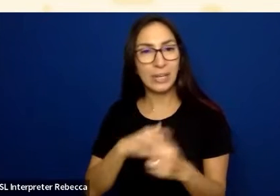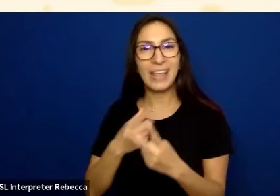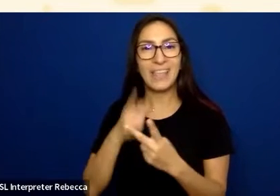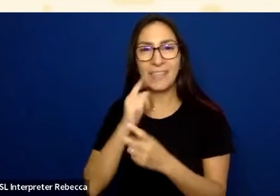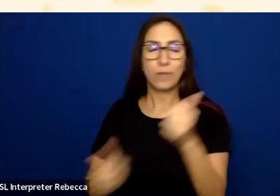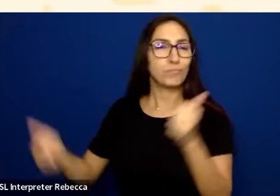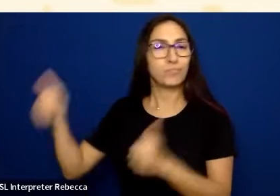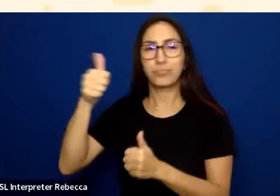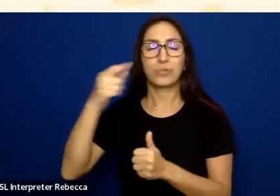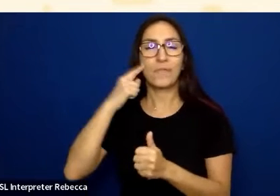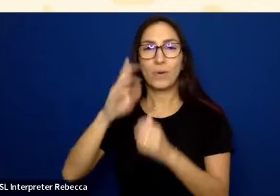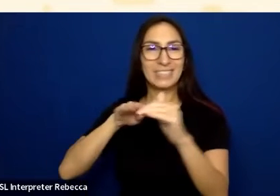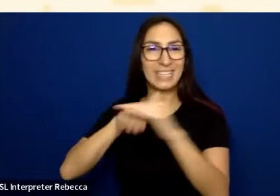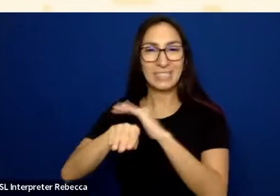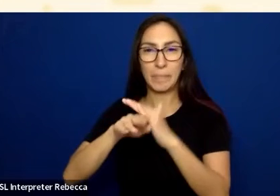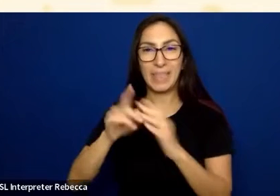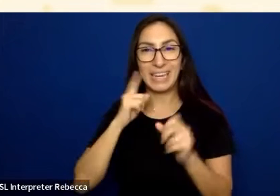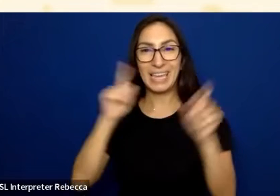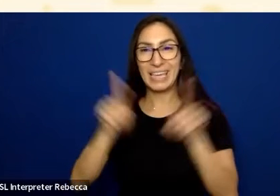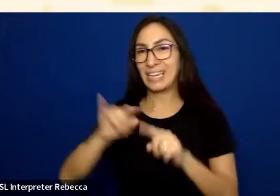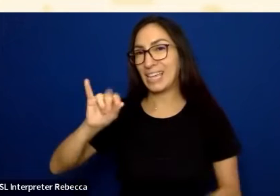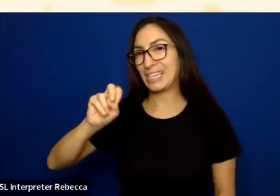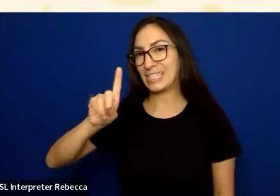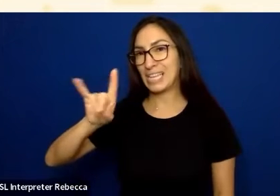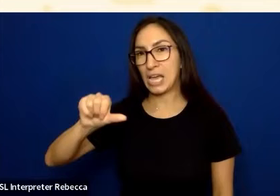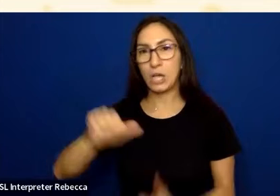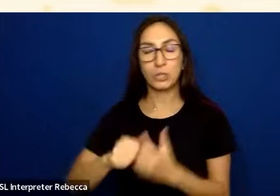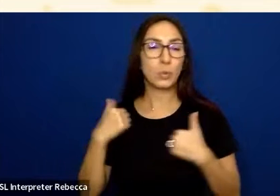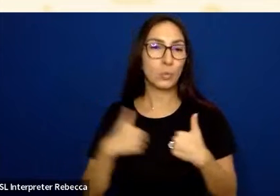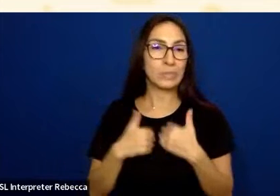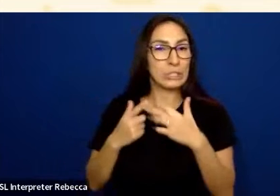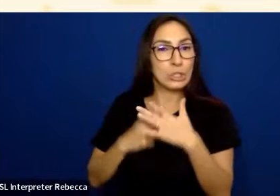We started the conversation in India, you know, under the guidance